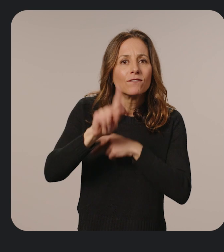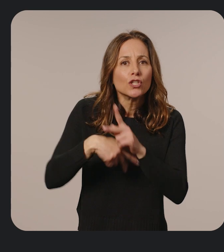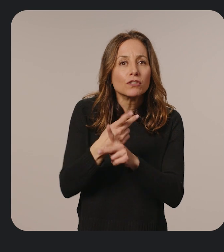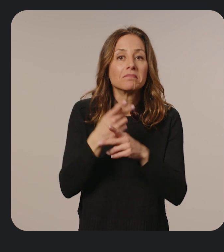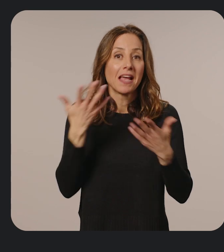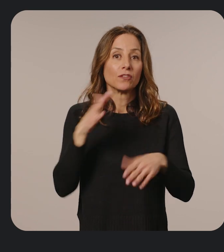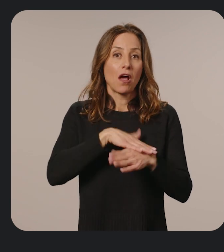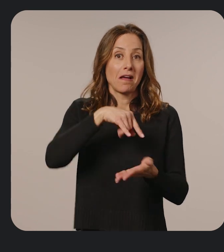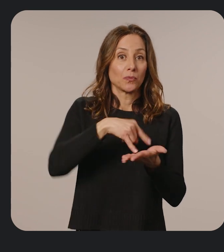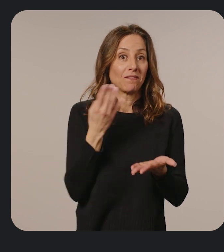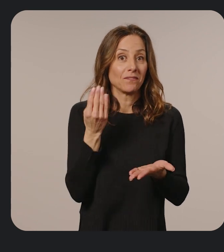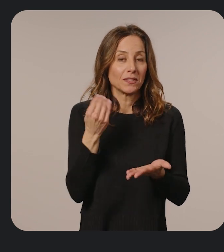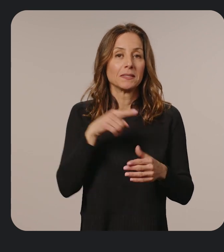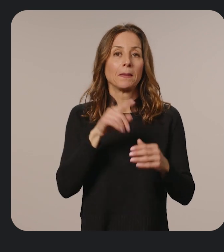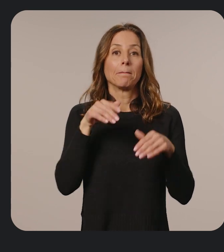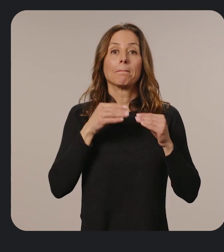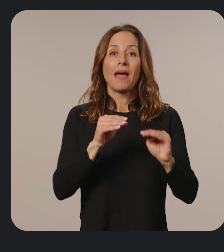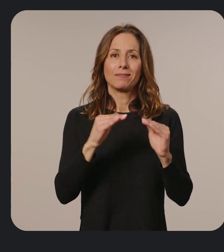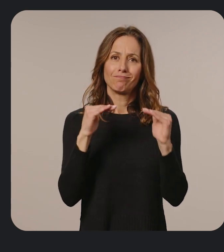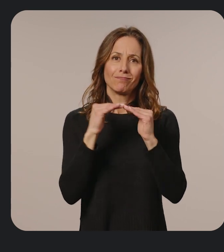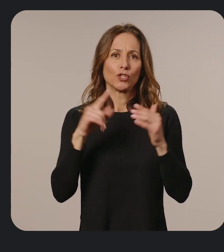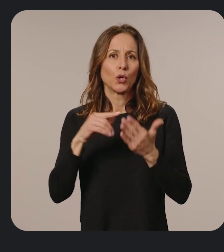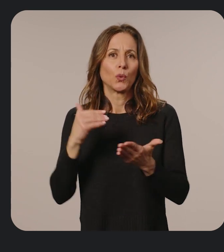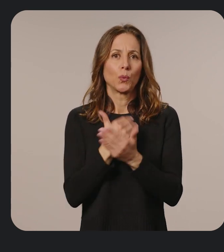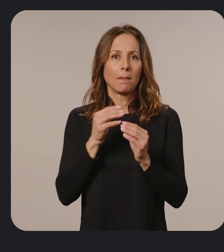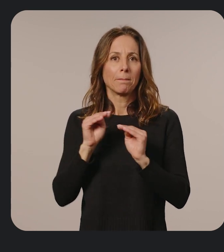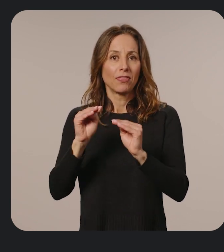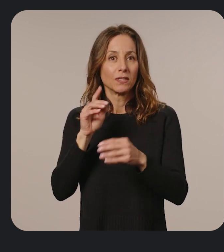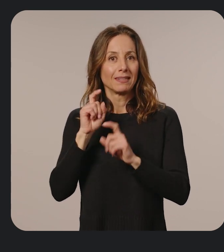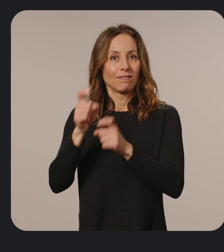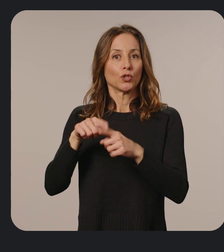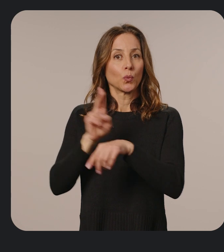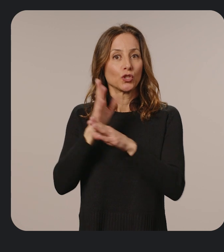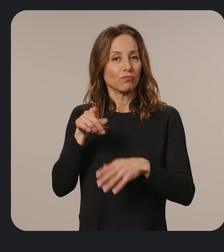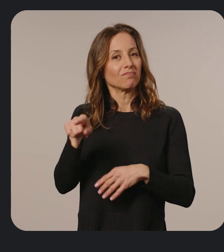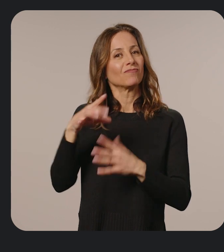As on Android 14, this method is equivalent to the new method configured to give the user the choice.